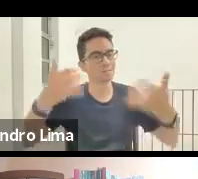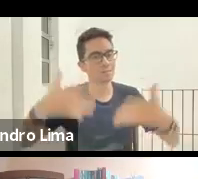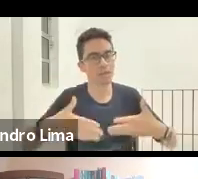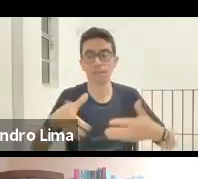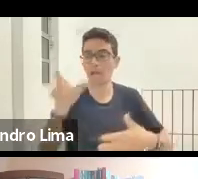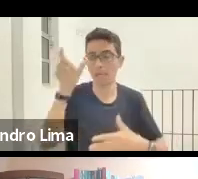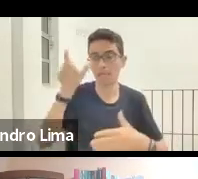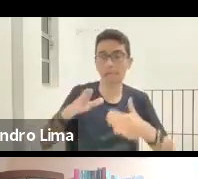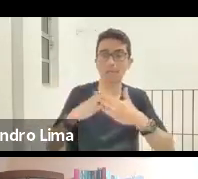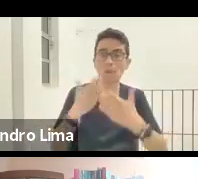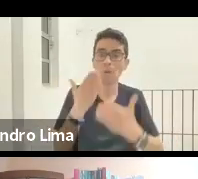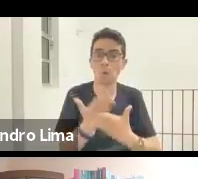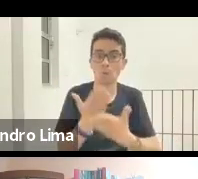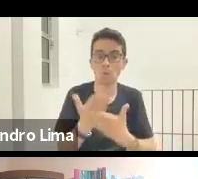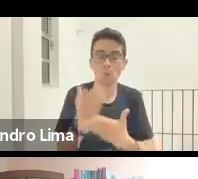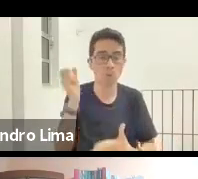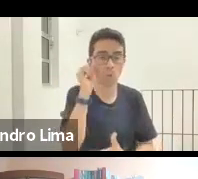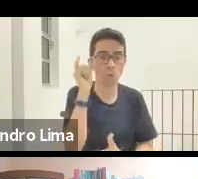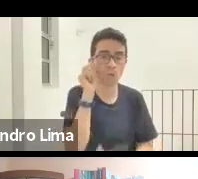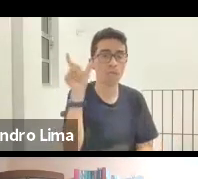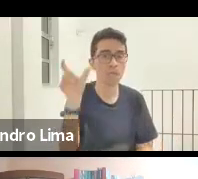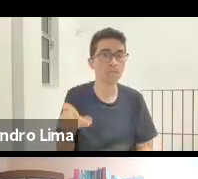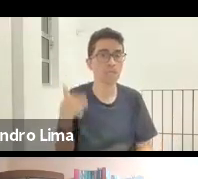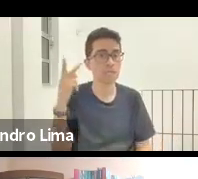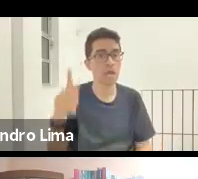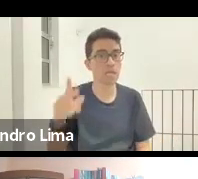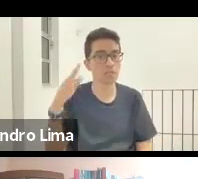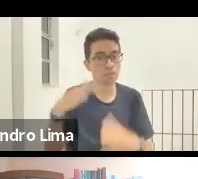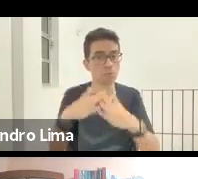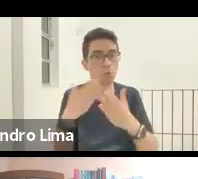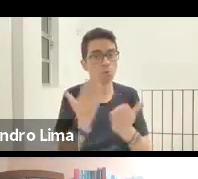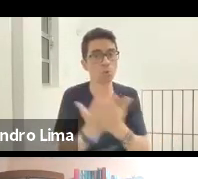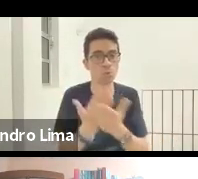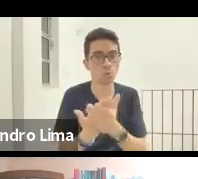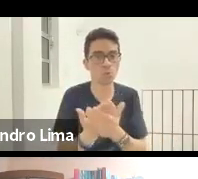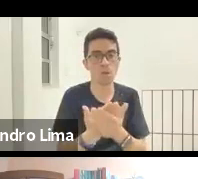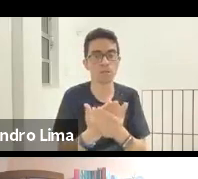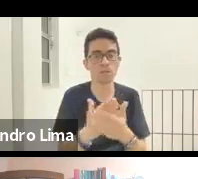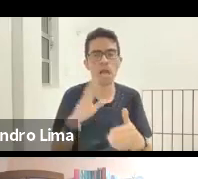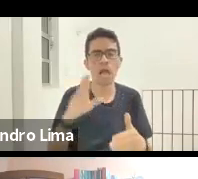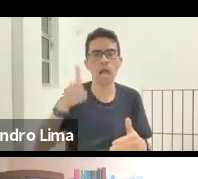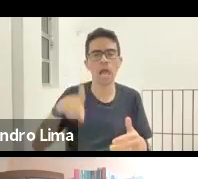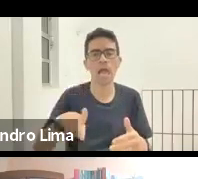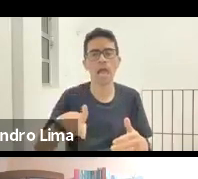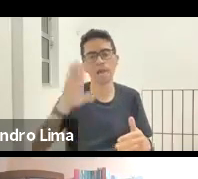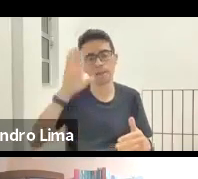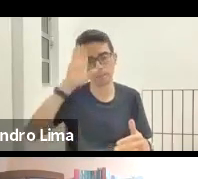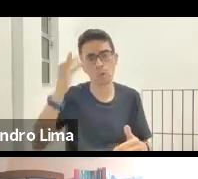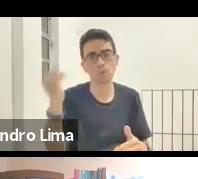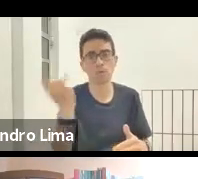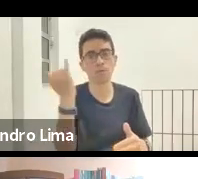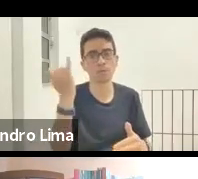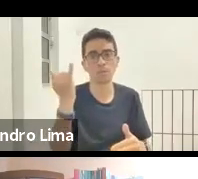much more important than how much more important than having like having a teaching tool.